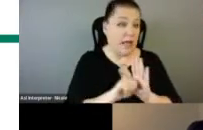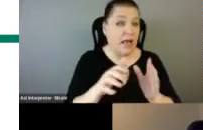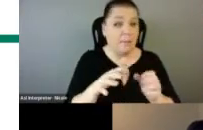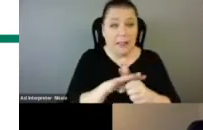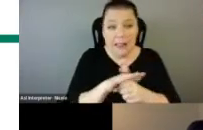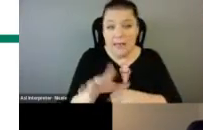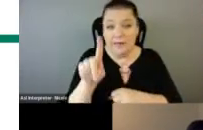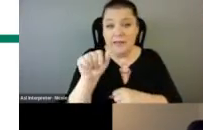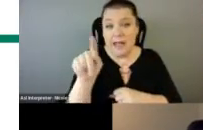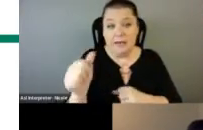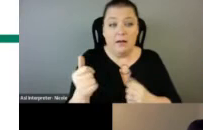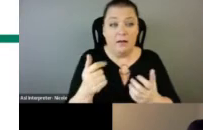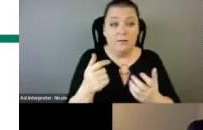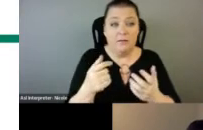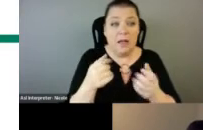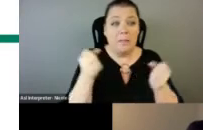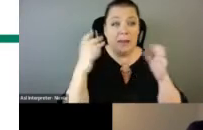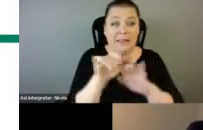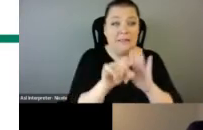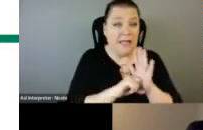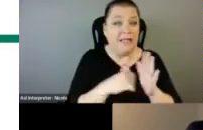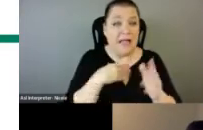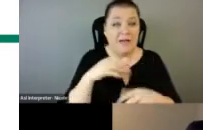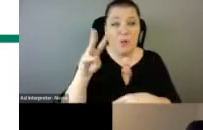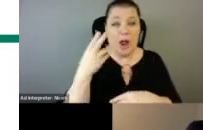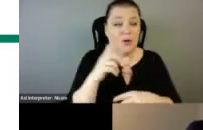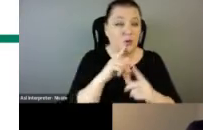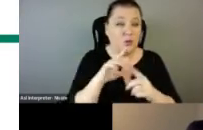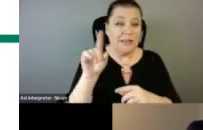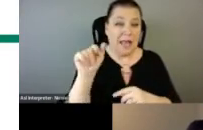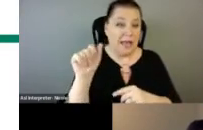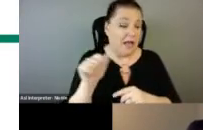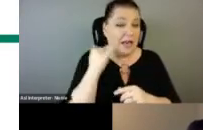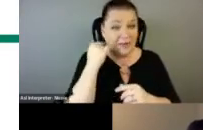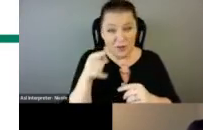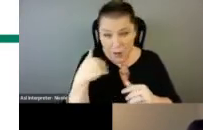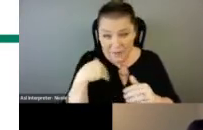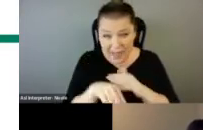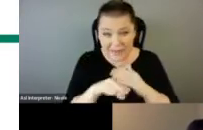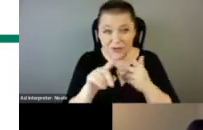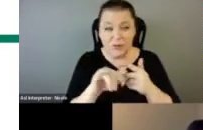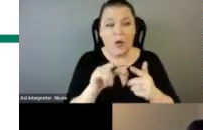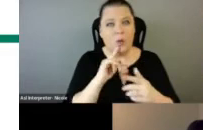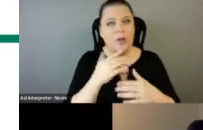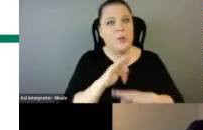data warehouses. And if you can get access to that, that can make life a lot easier. The